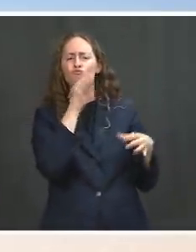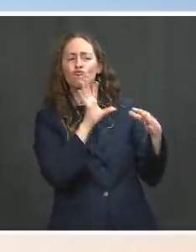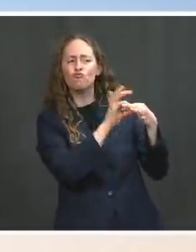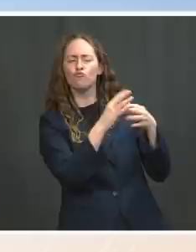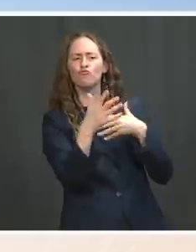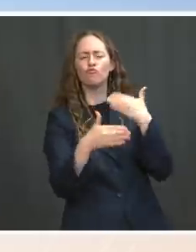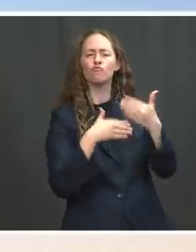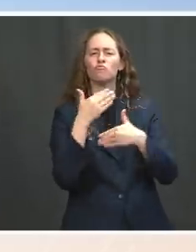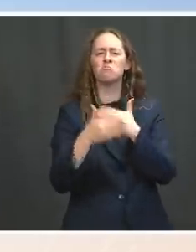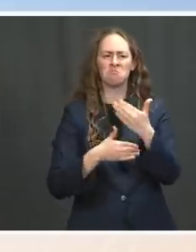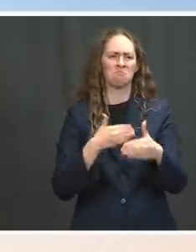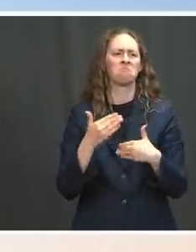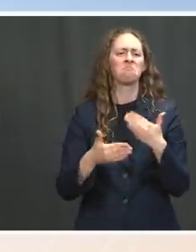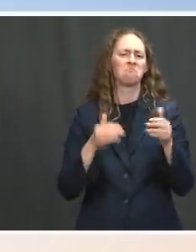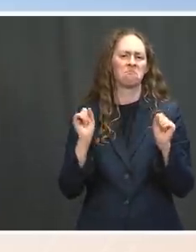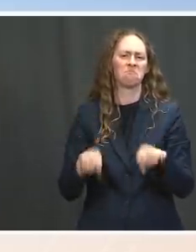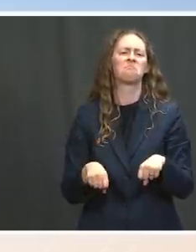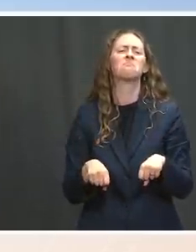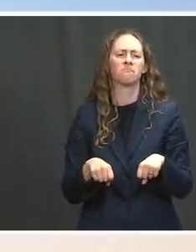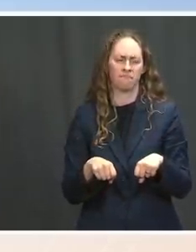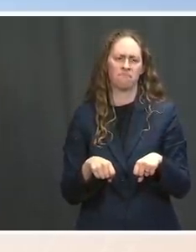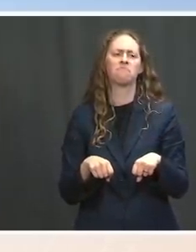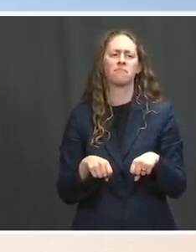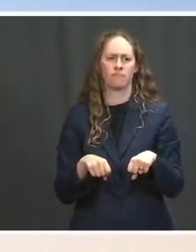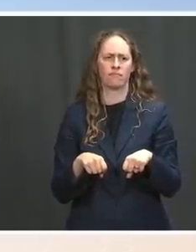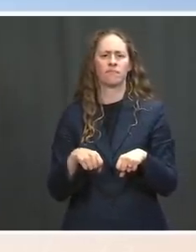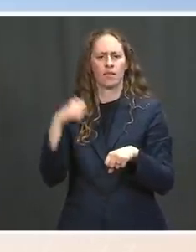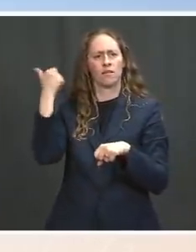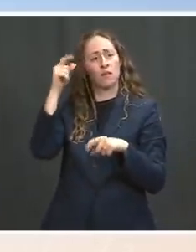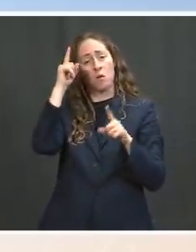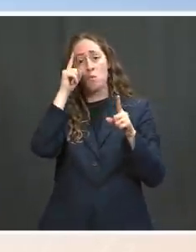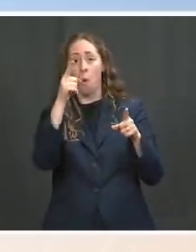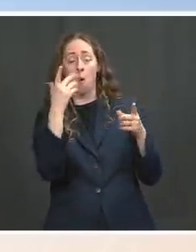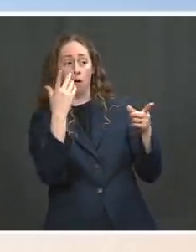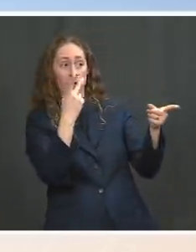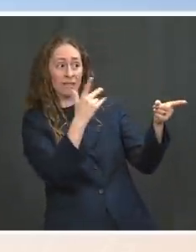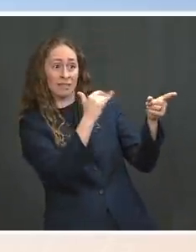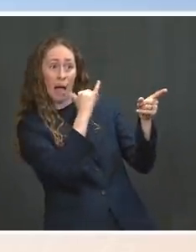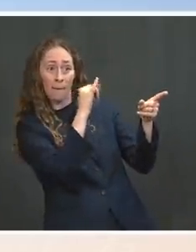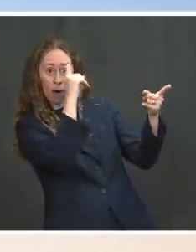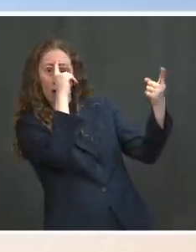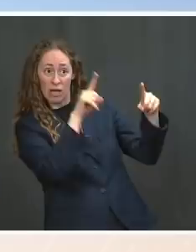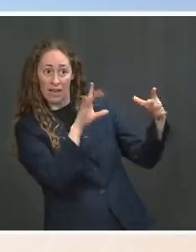is going to be finding common ground. And that's how he'll approach it. The Press: More broadly, how would you say